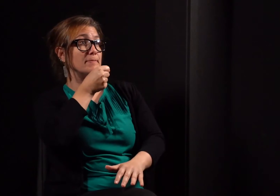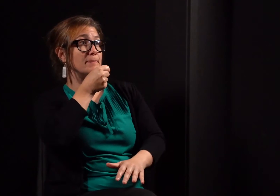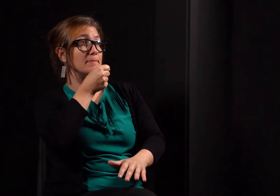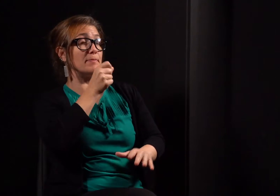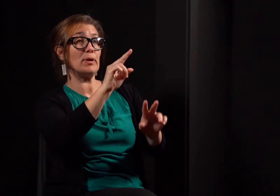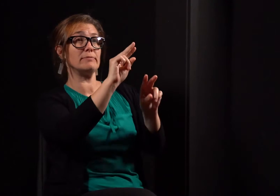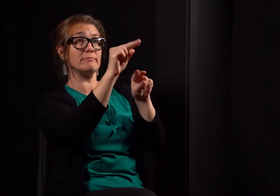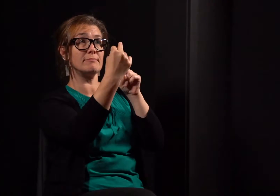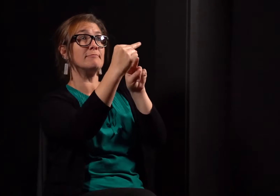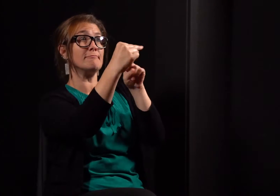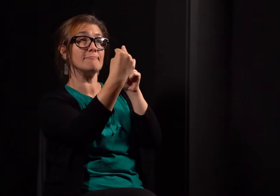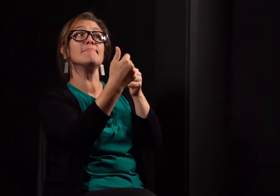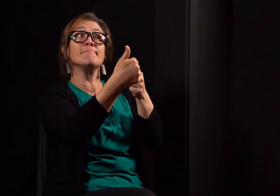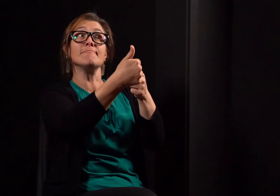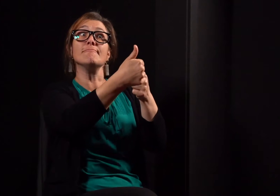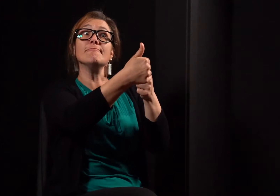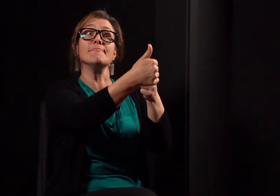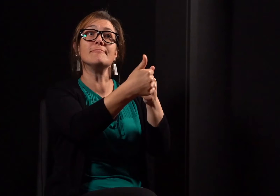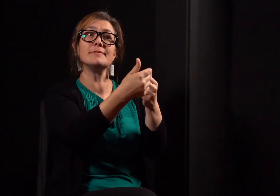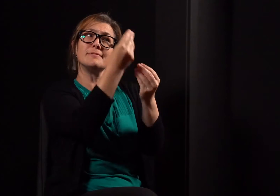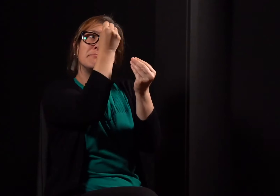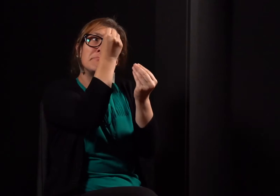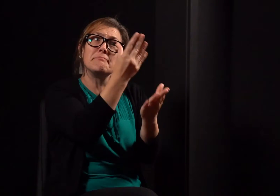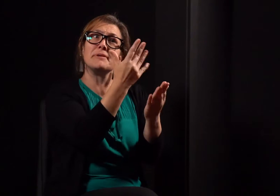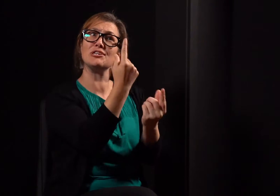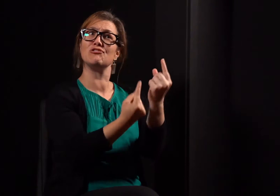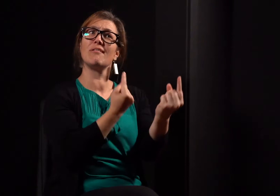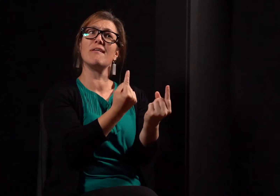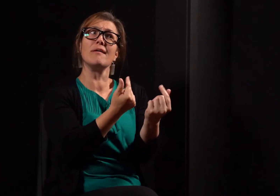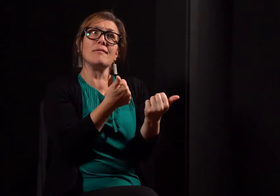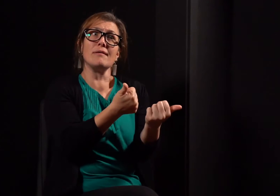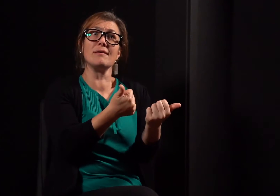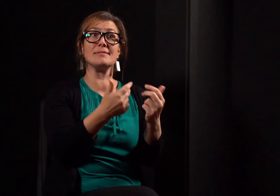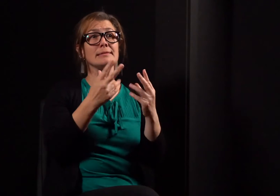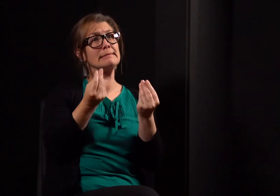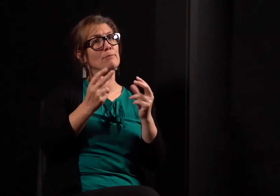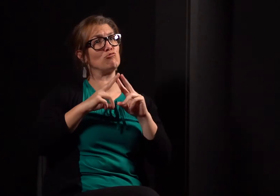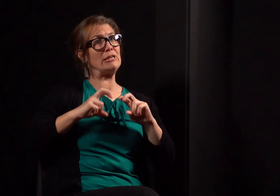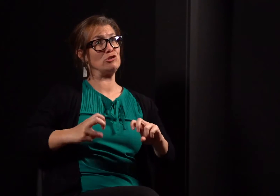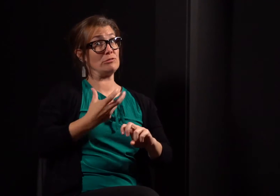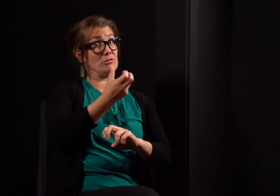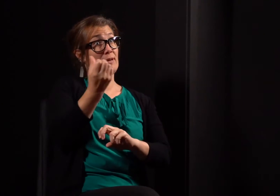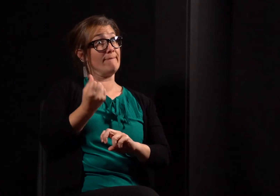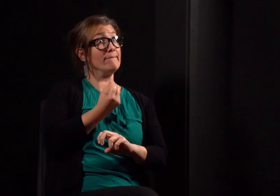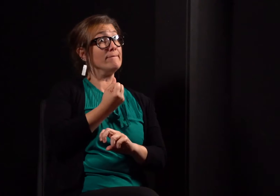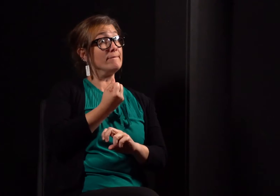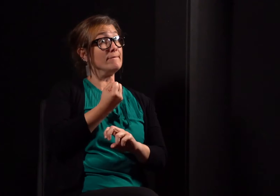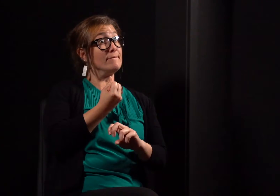As your interpreter's speaking and you're signing to them, it's important to keep that eye contact and just check in with each other.